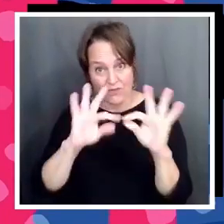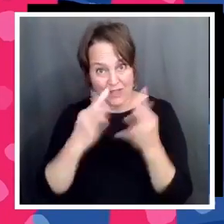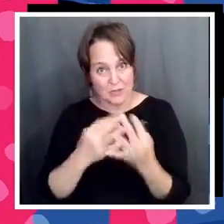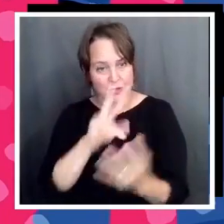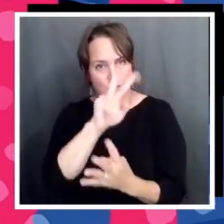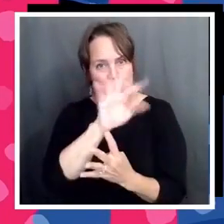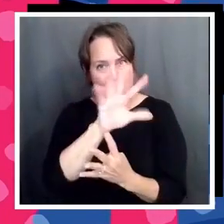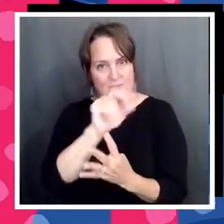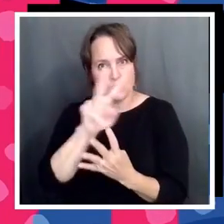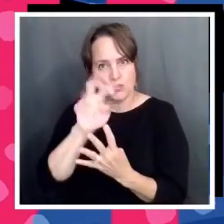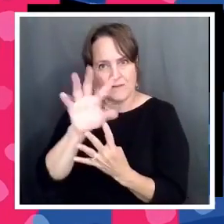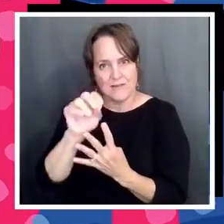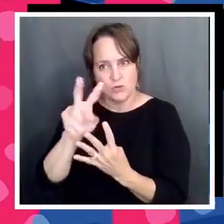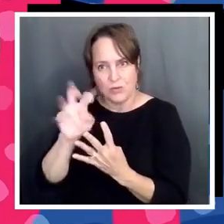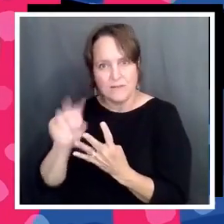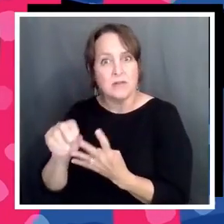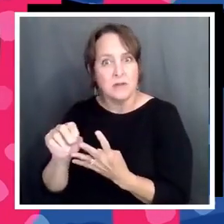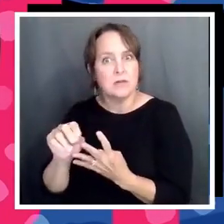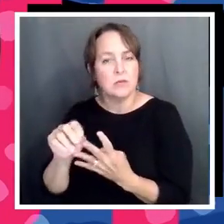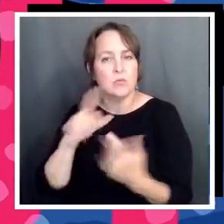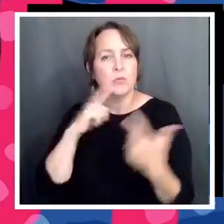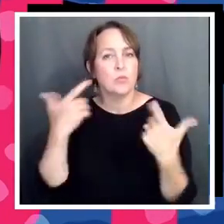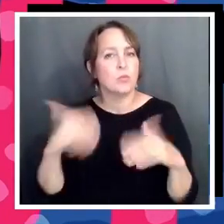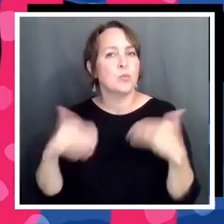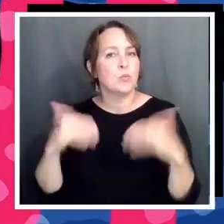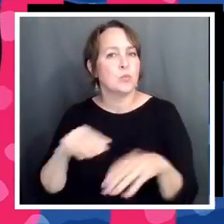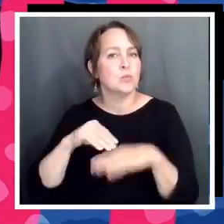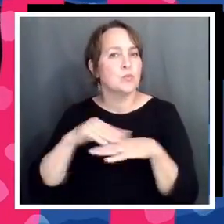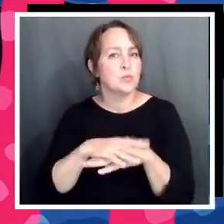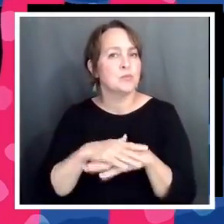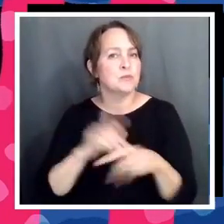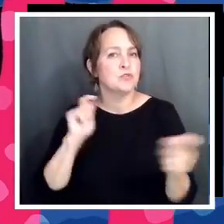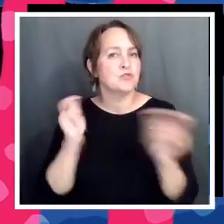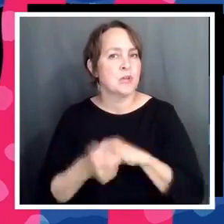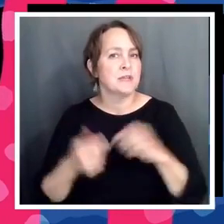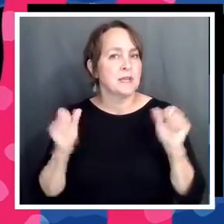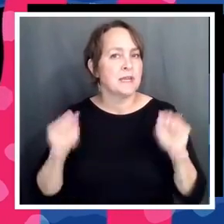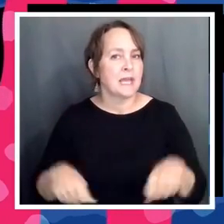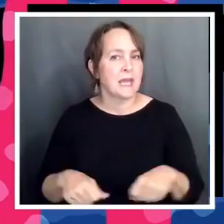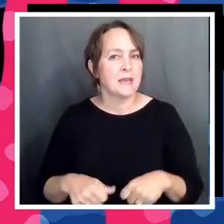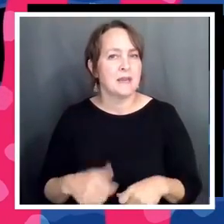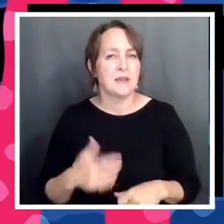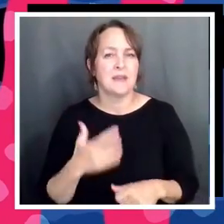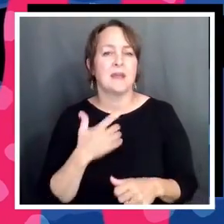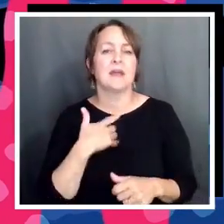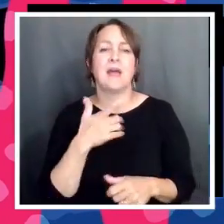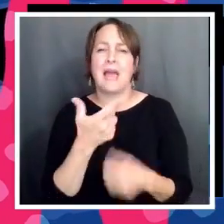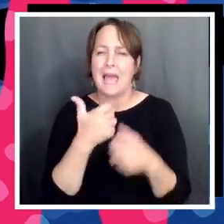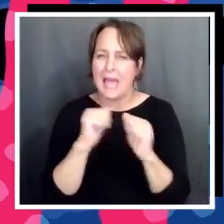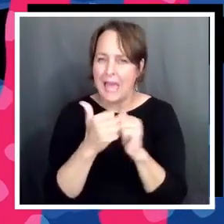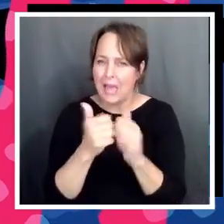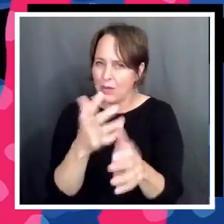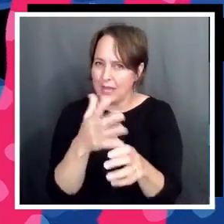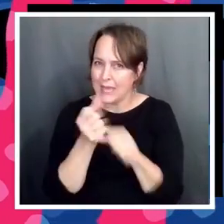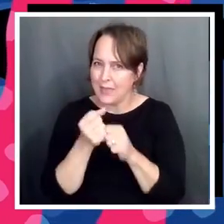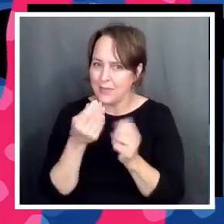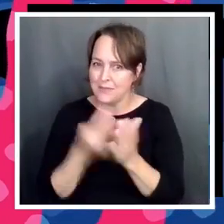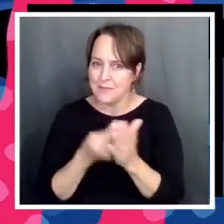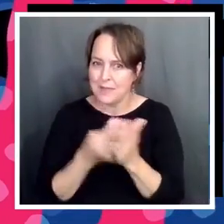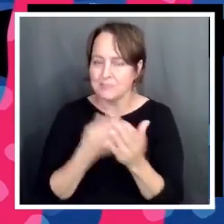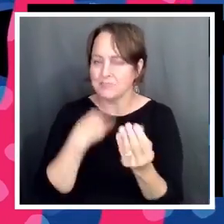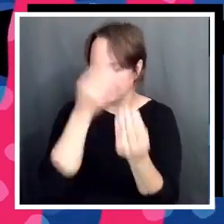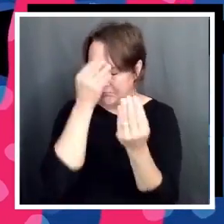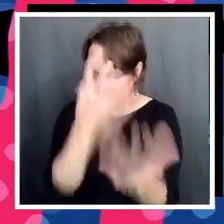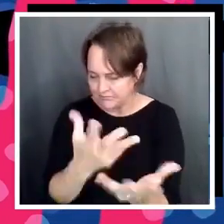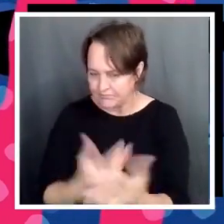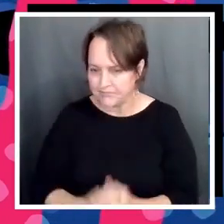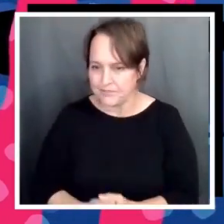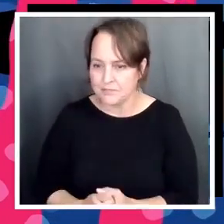OF ABOUT $250 PER CHILD CAN BE